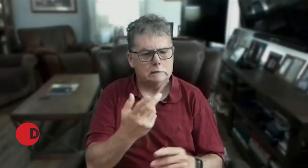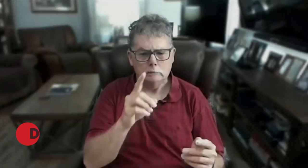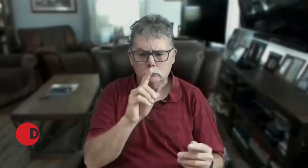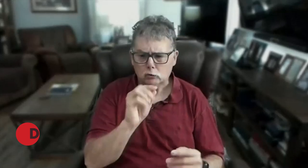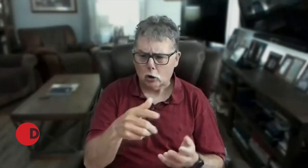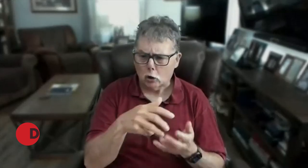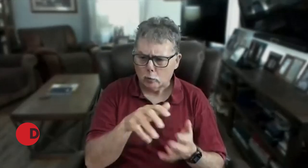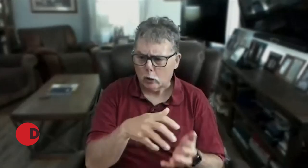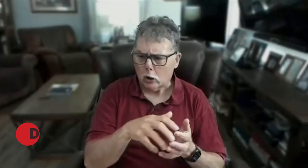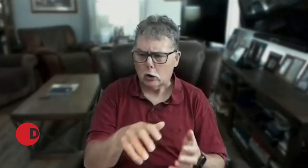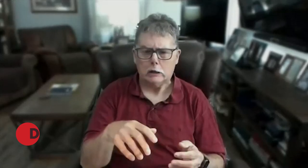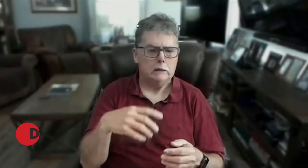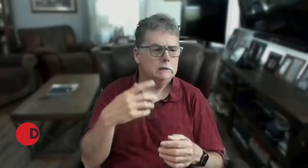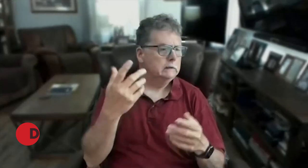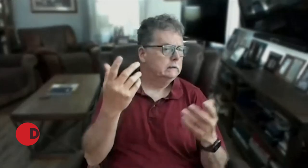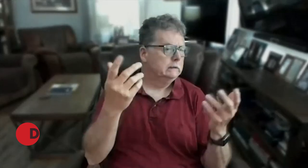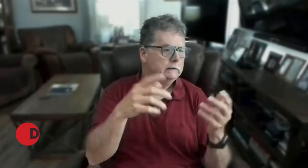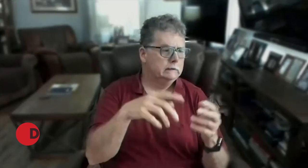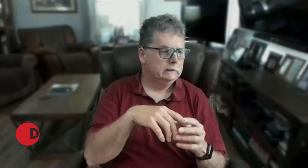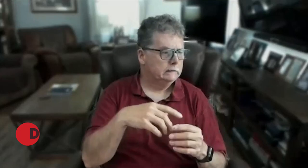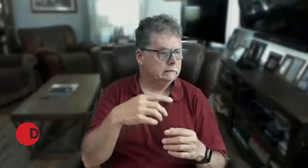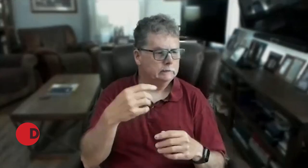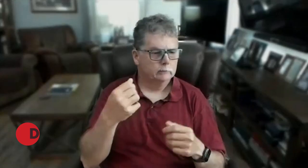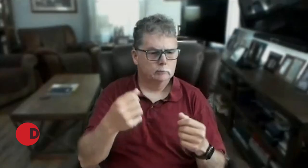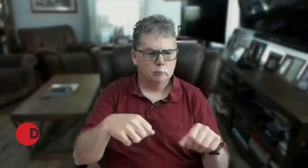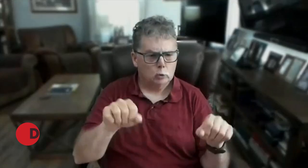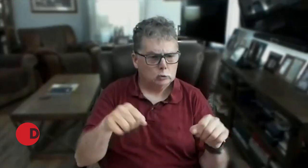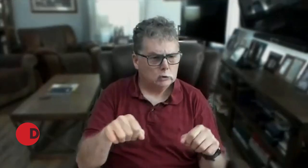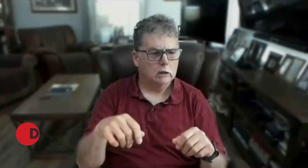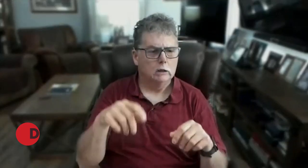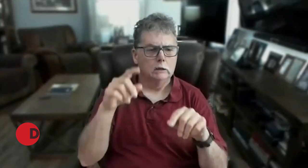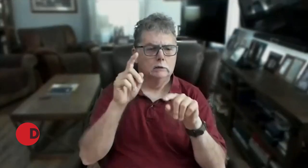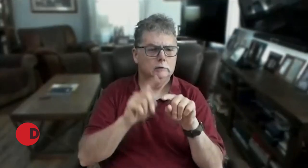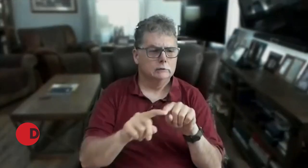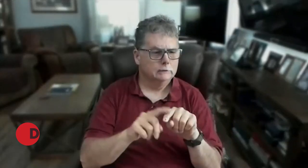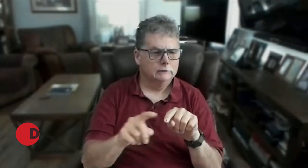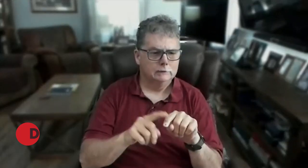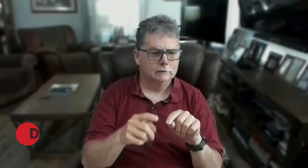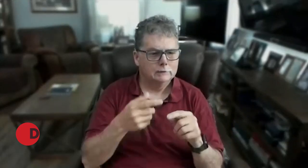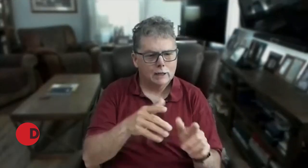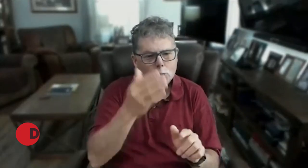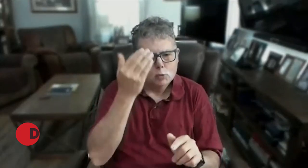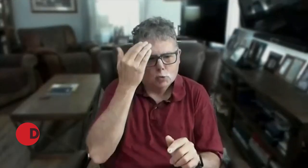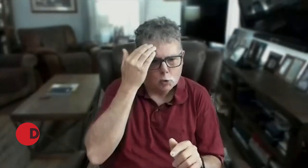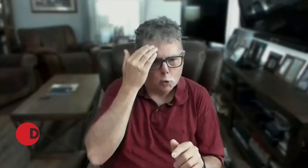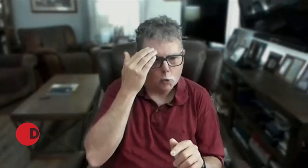the dog barking, motorcycle, so forth...